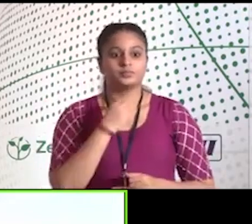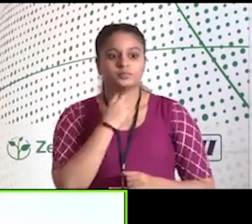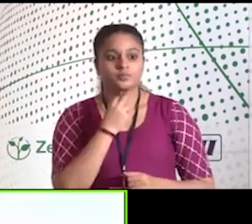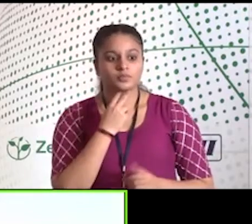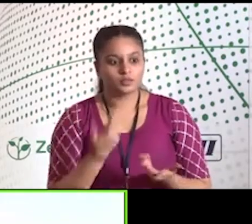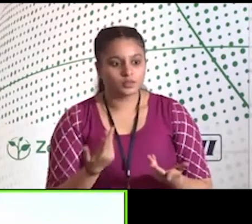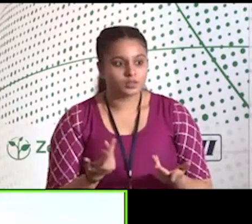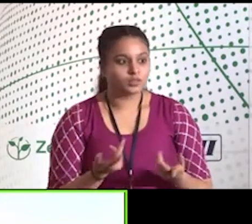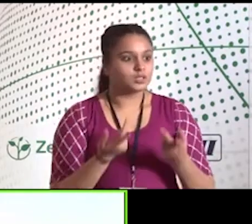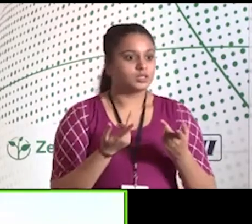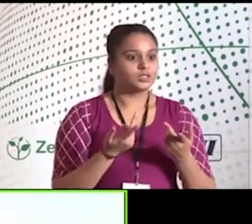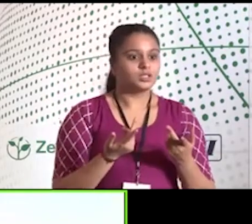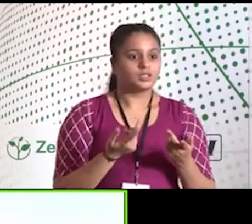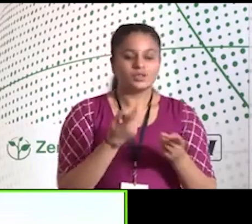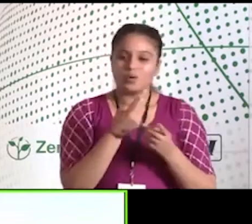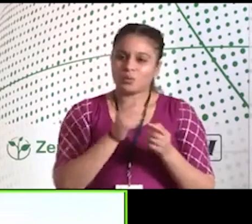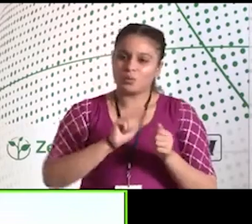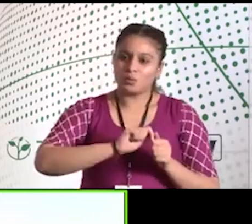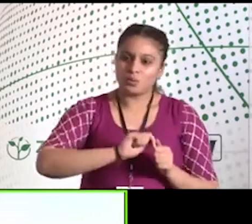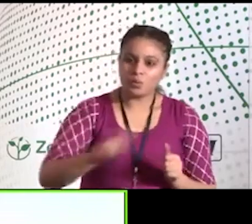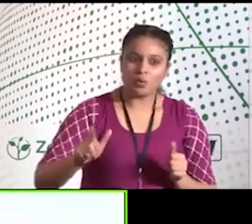All of that was built into the program.